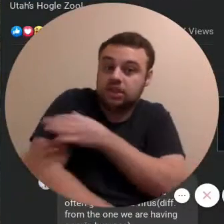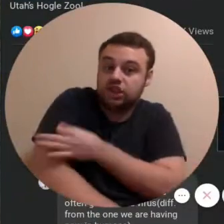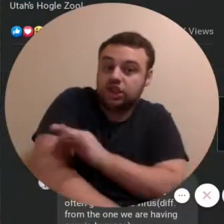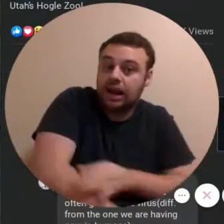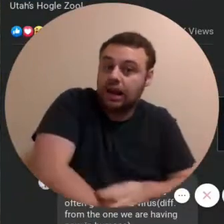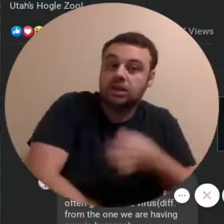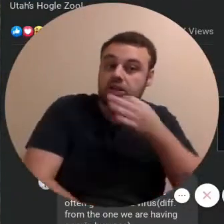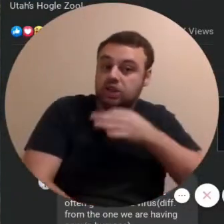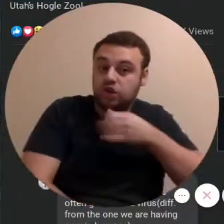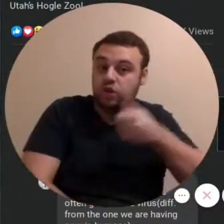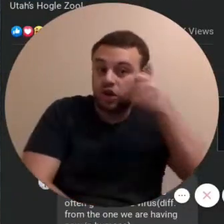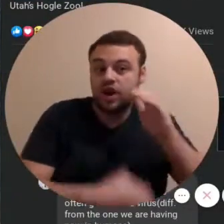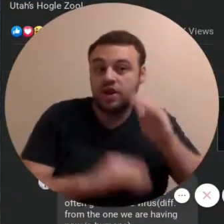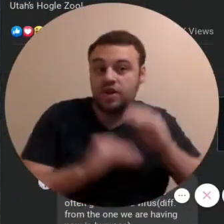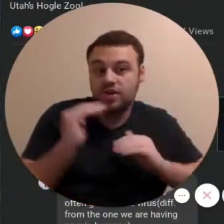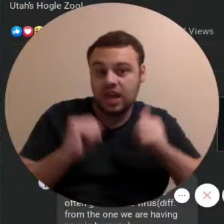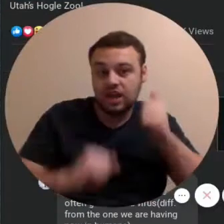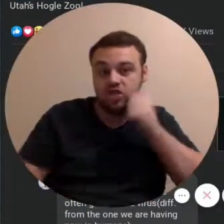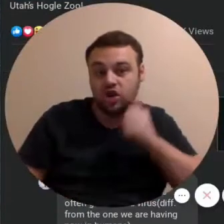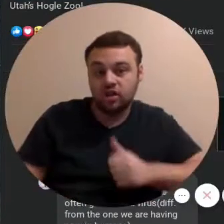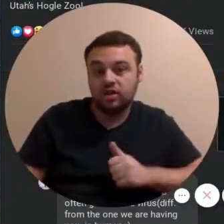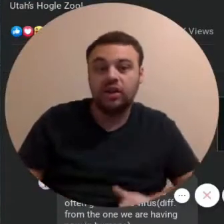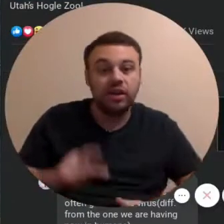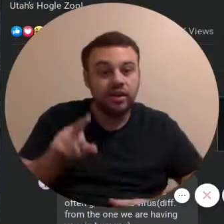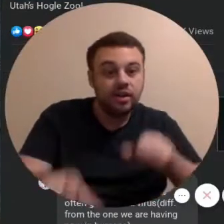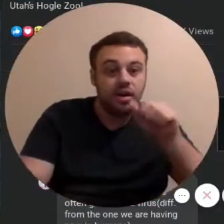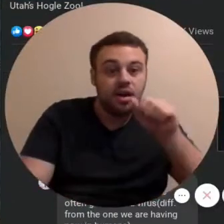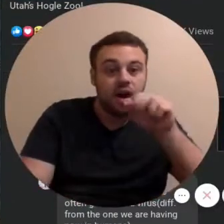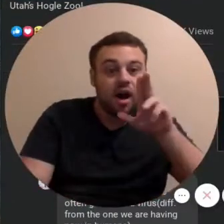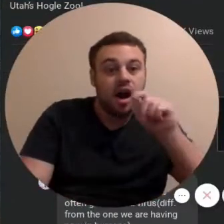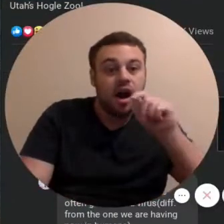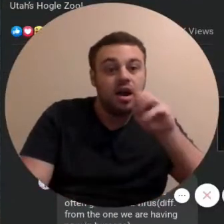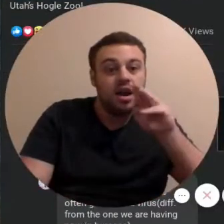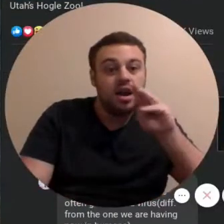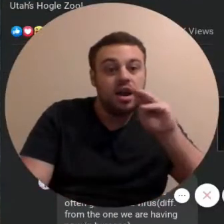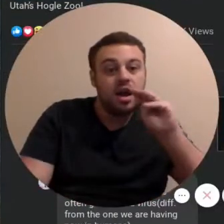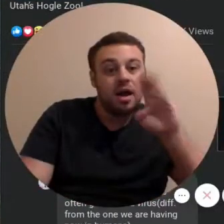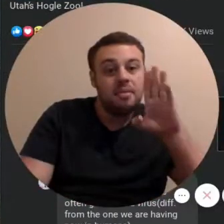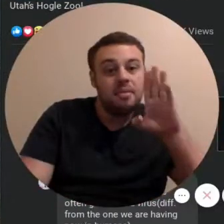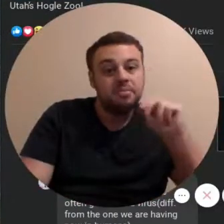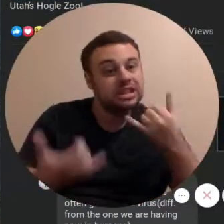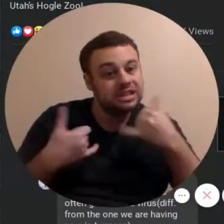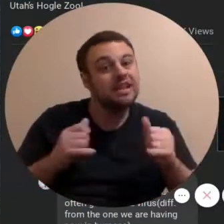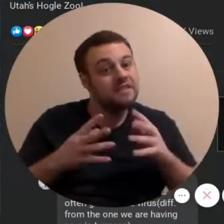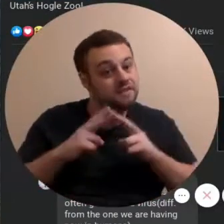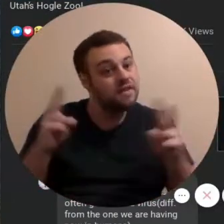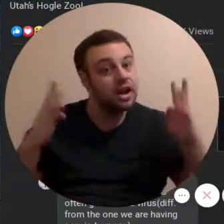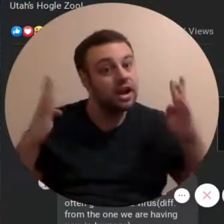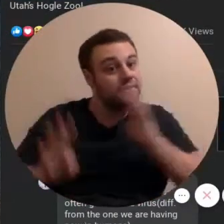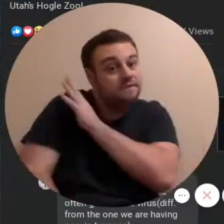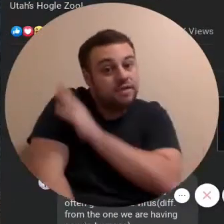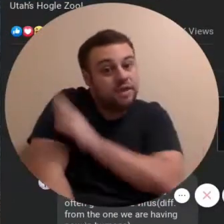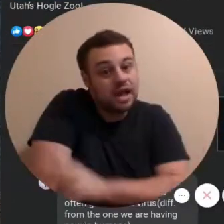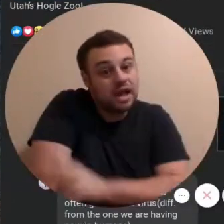Autumn here, she's still quite fluffy- but Maple, she's definitely quite patchy if she were to come over.